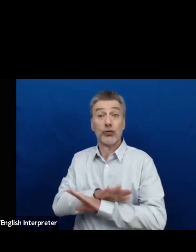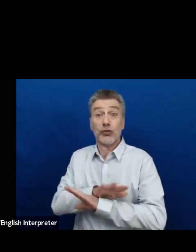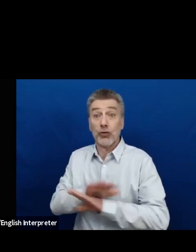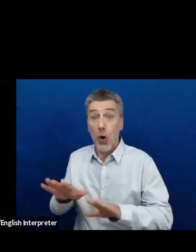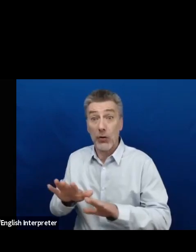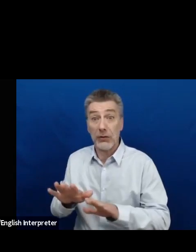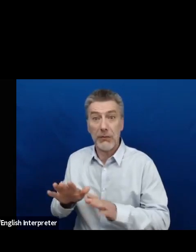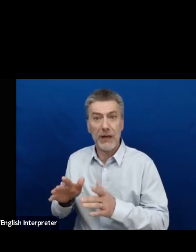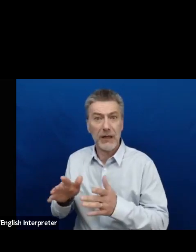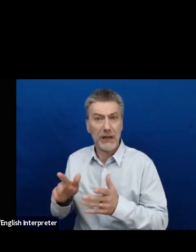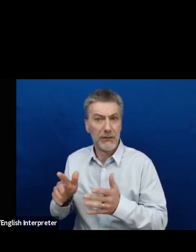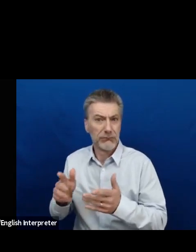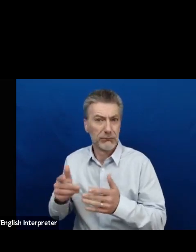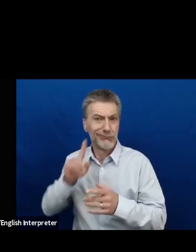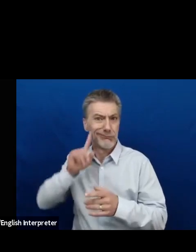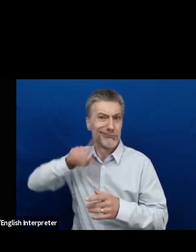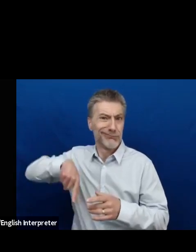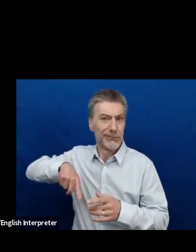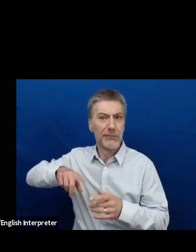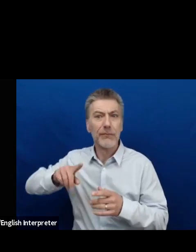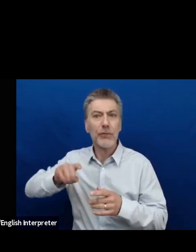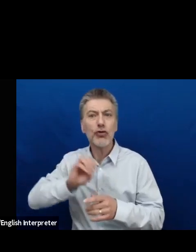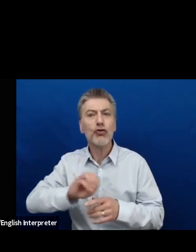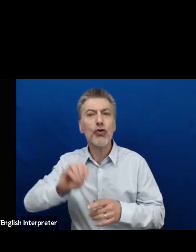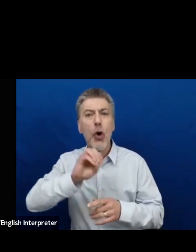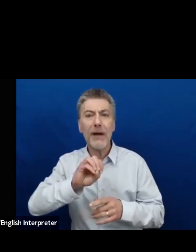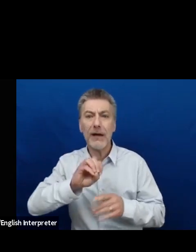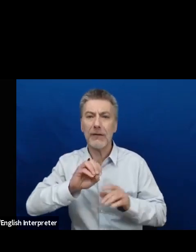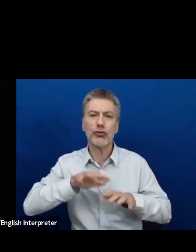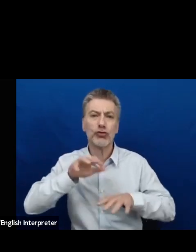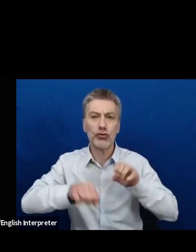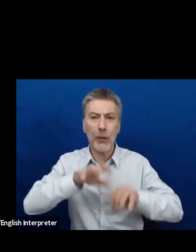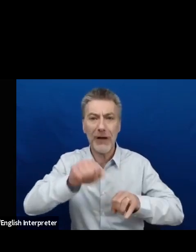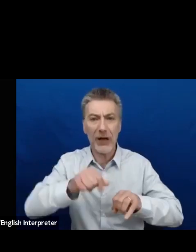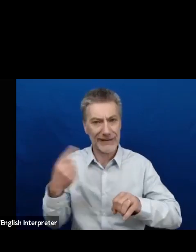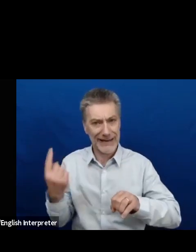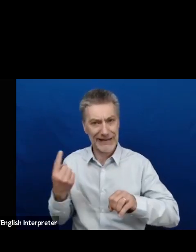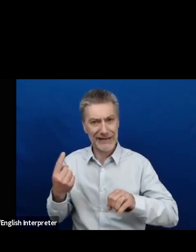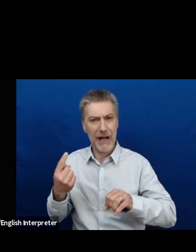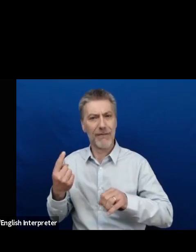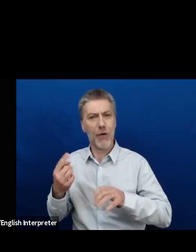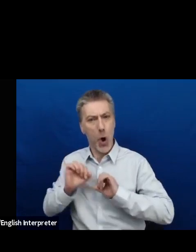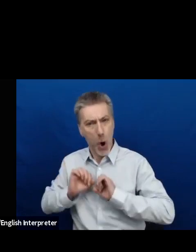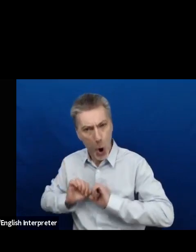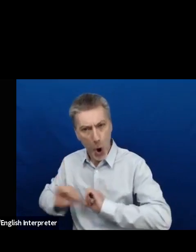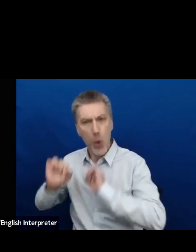of the nation rather than becoming a world power was the end point of the